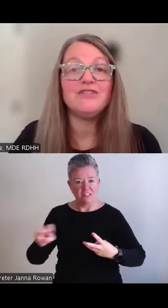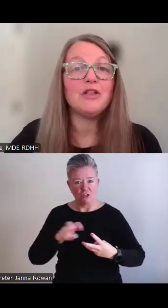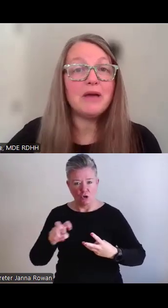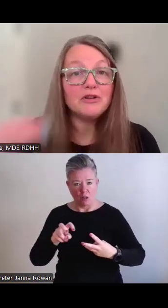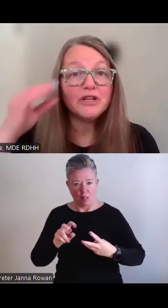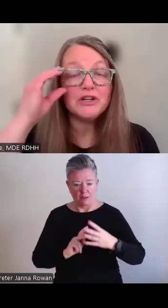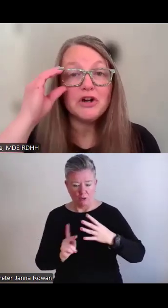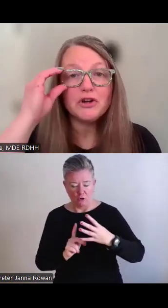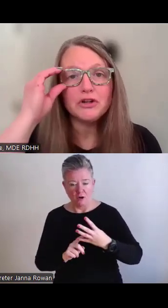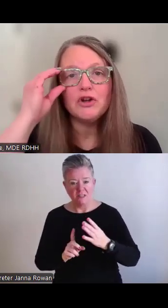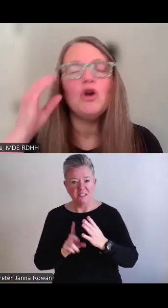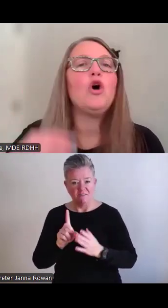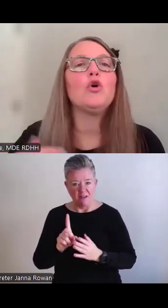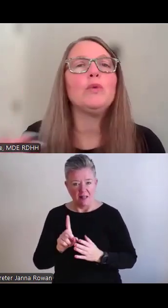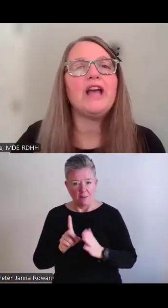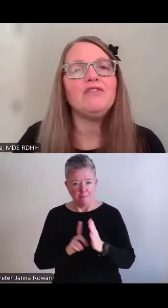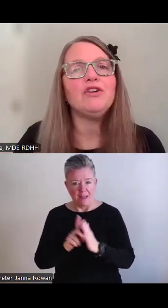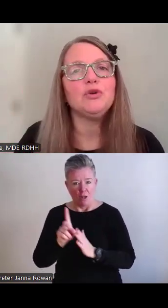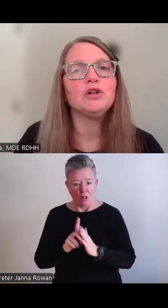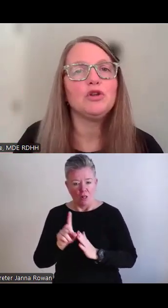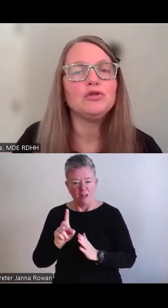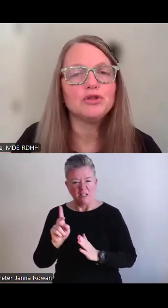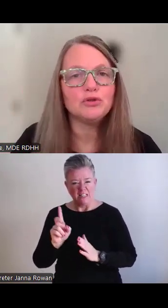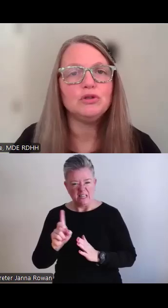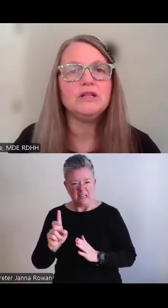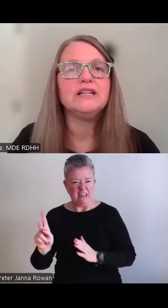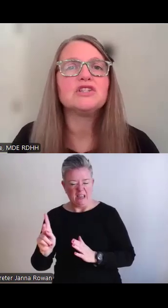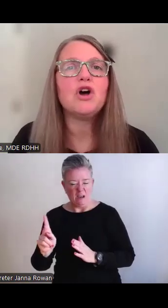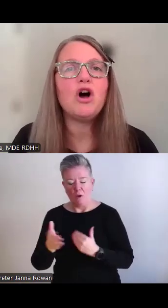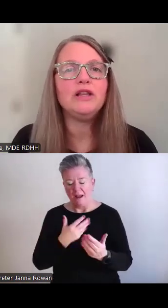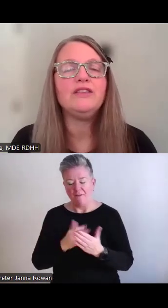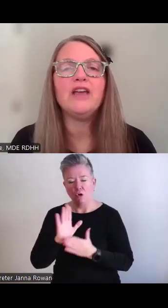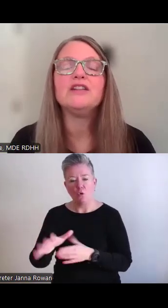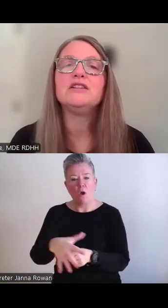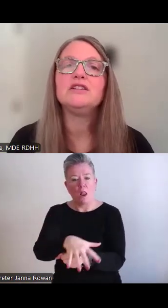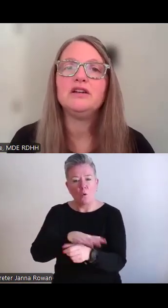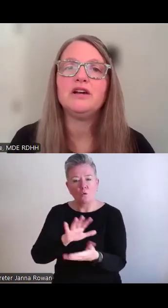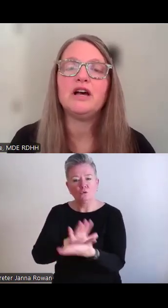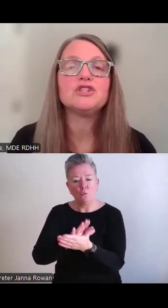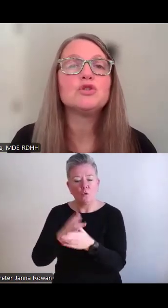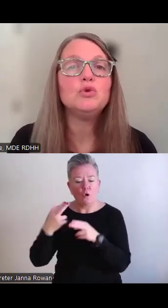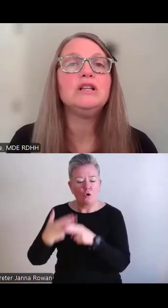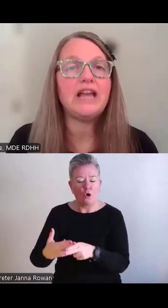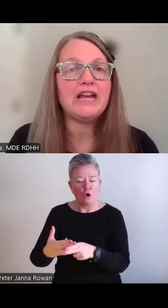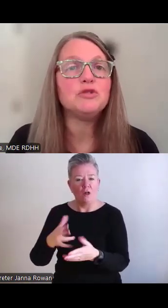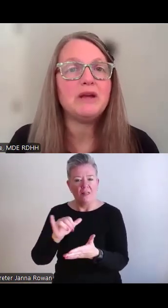developmental kindergarten, or whatever your local school is calling that school-age